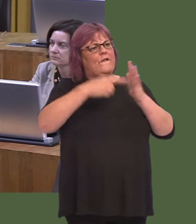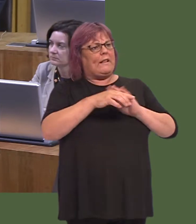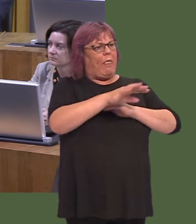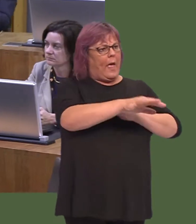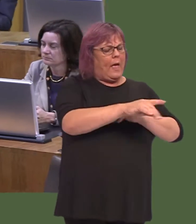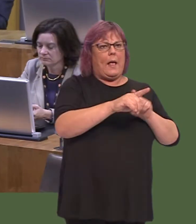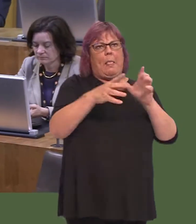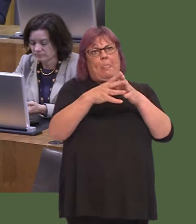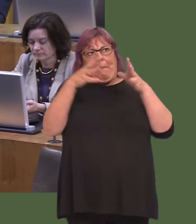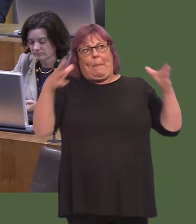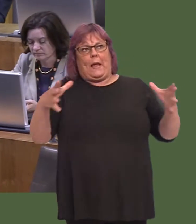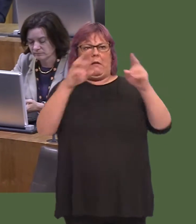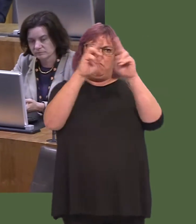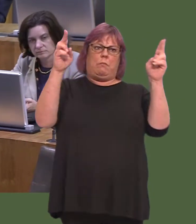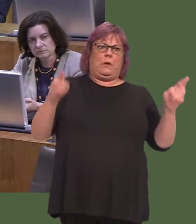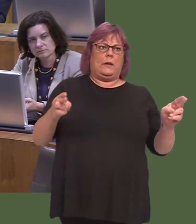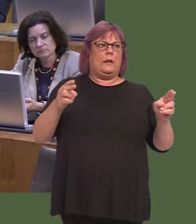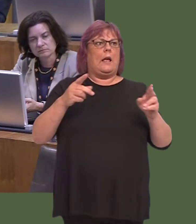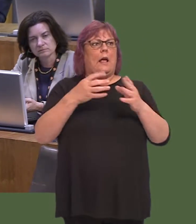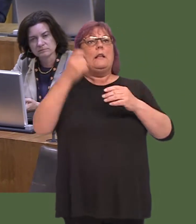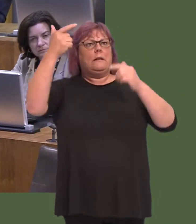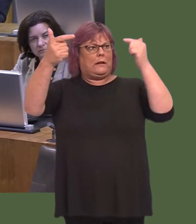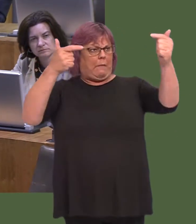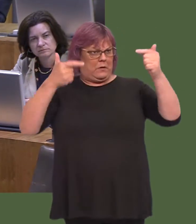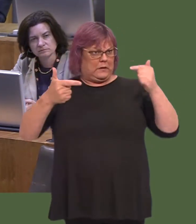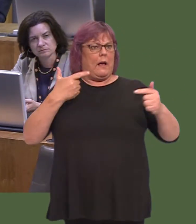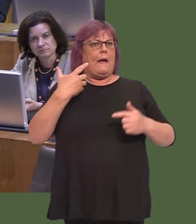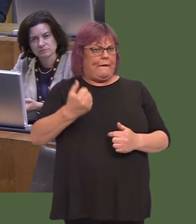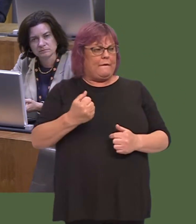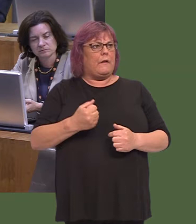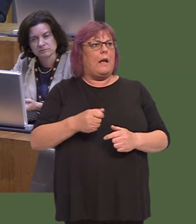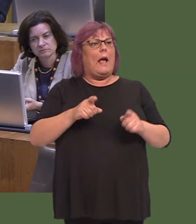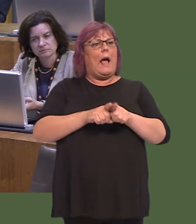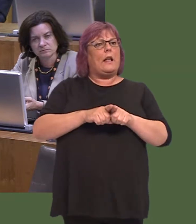The larger abattoirs, which process the majority of animals, have CCTV, and official vets are